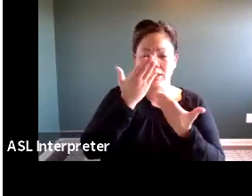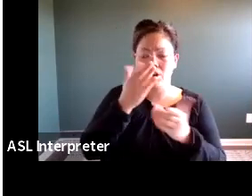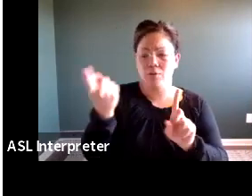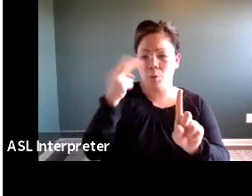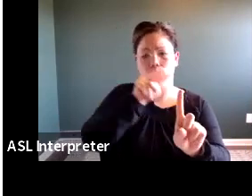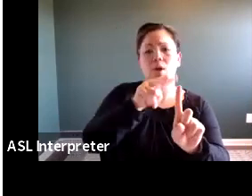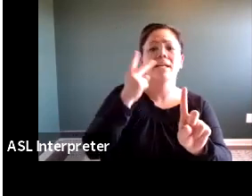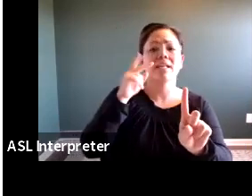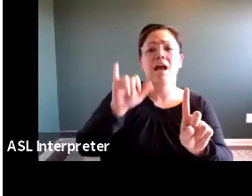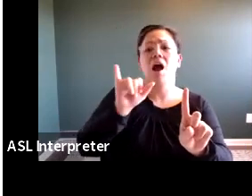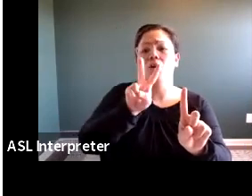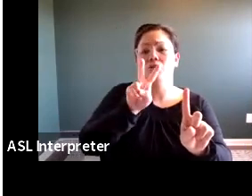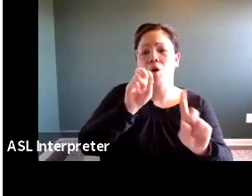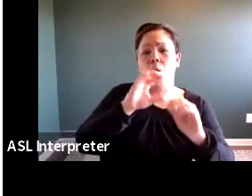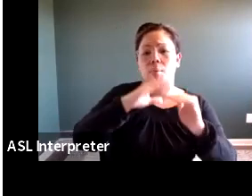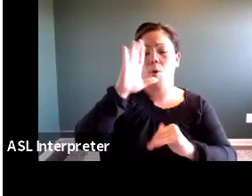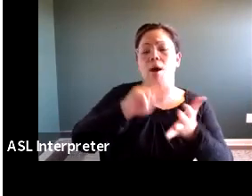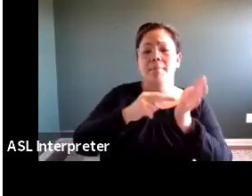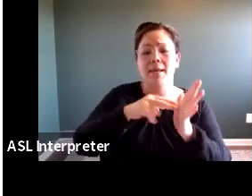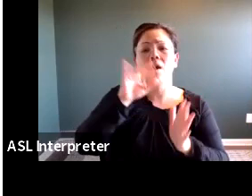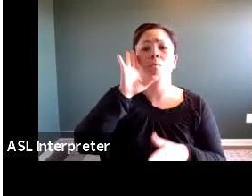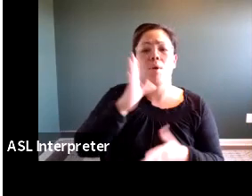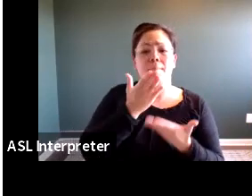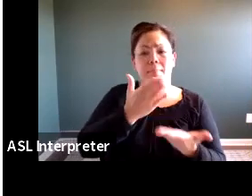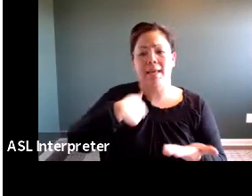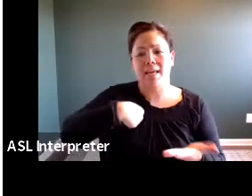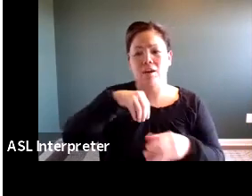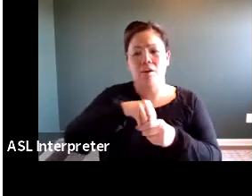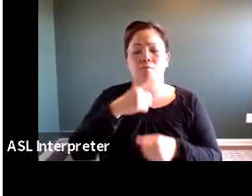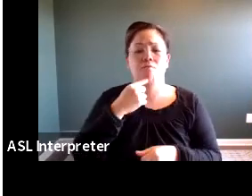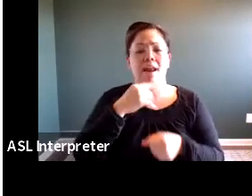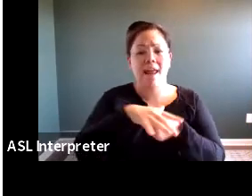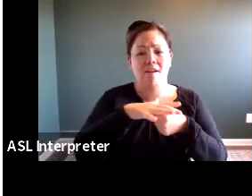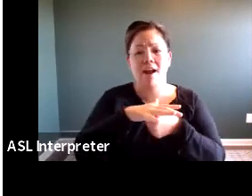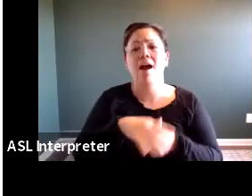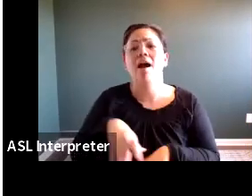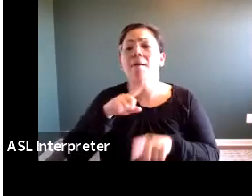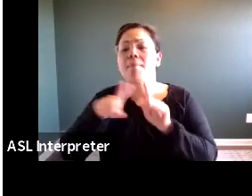okay, 200 or more means that we'd be in the red area. And then of course, a 100-190 says. But this really shows